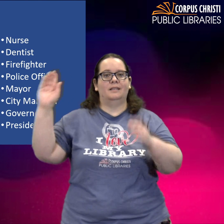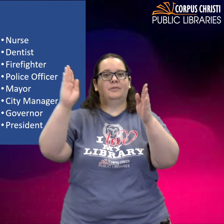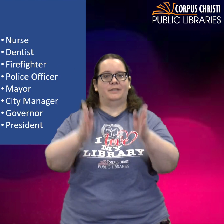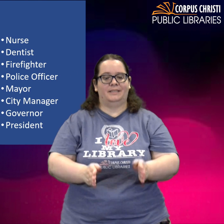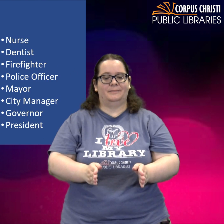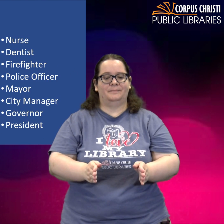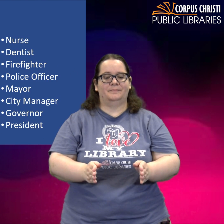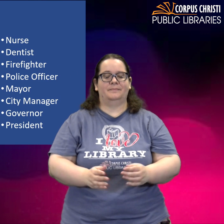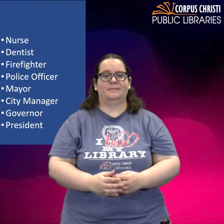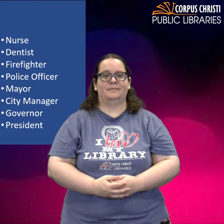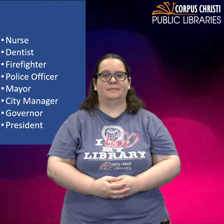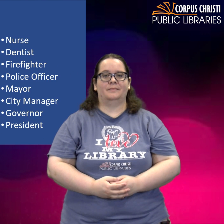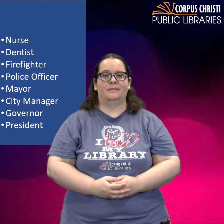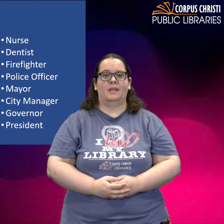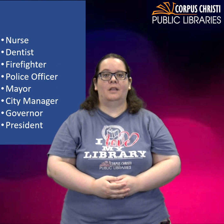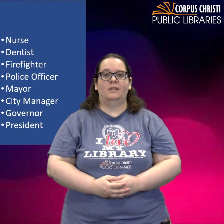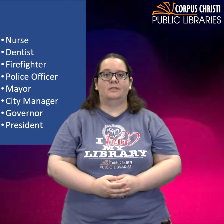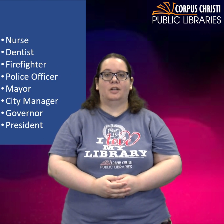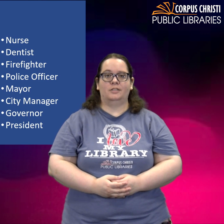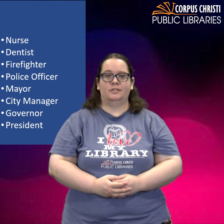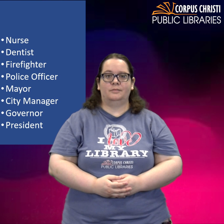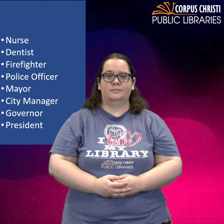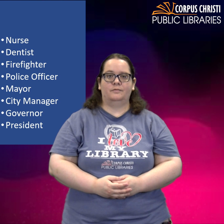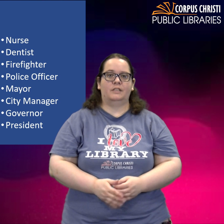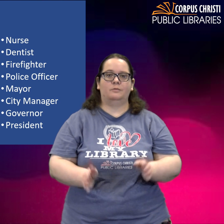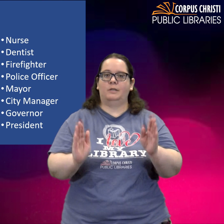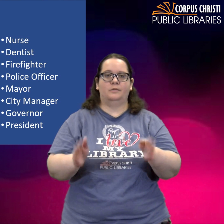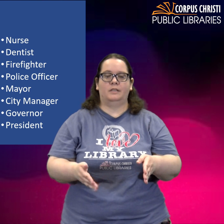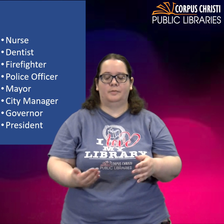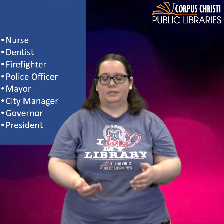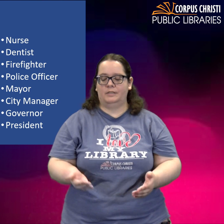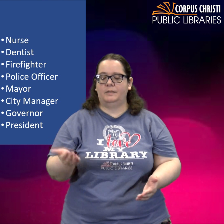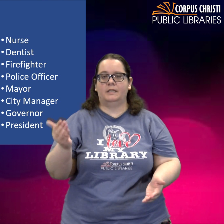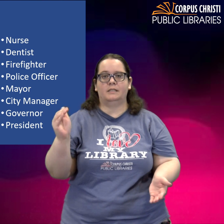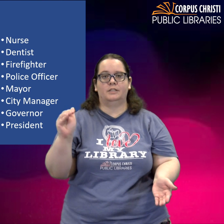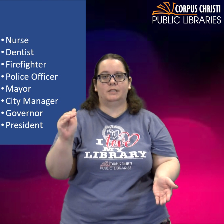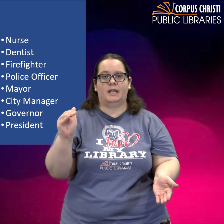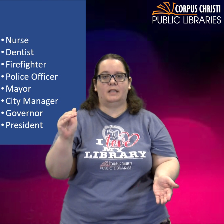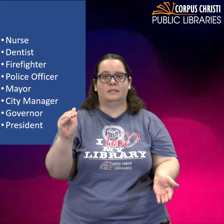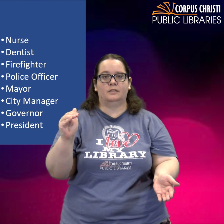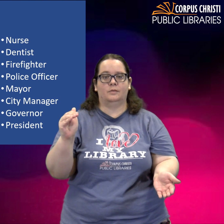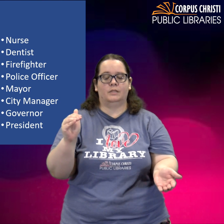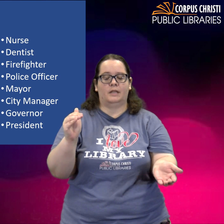Librarian. Doctor, for this one we don't need the person, because it just has its own sign.